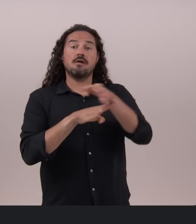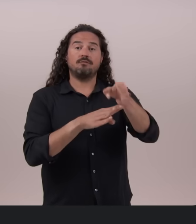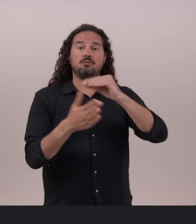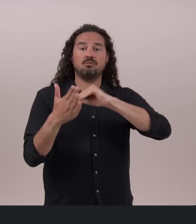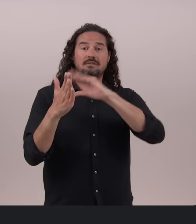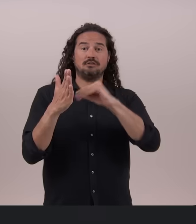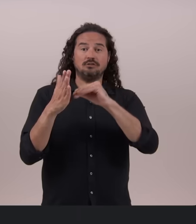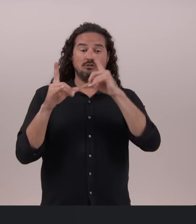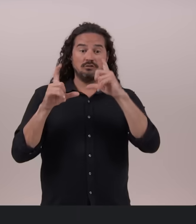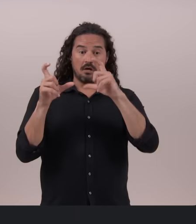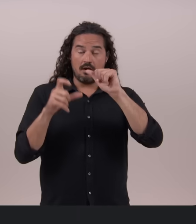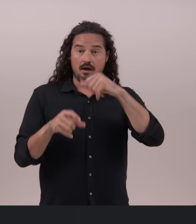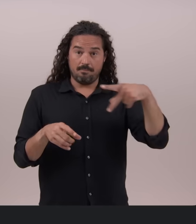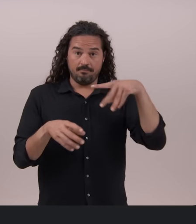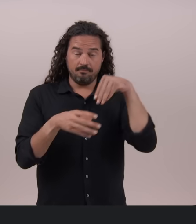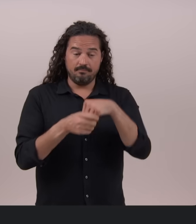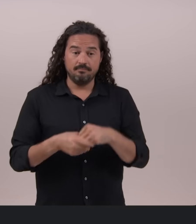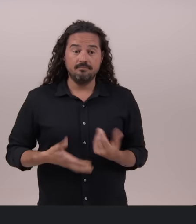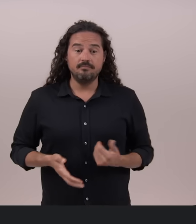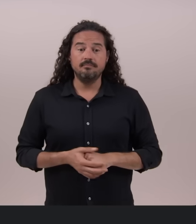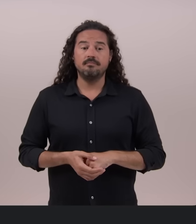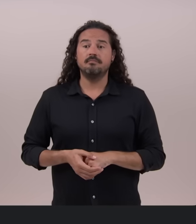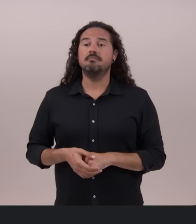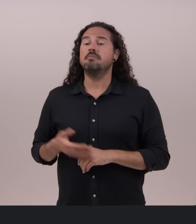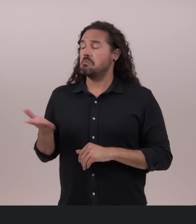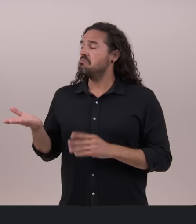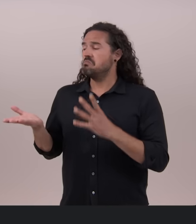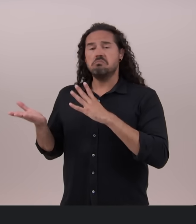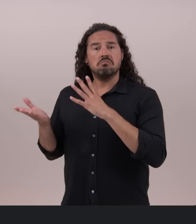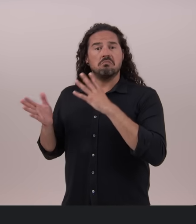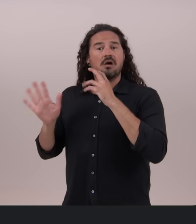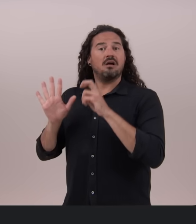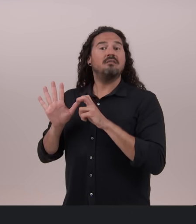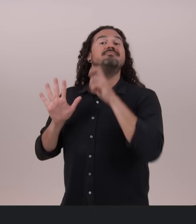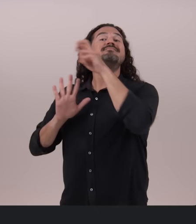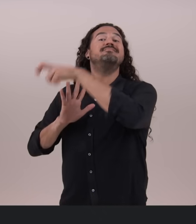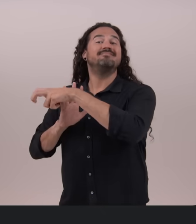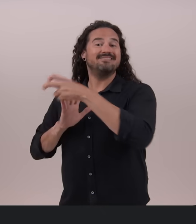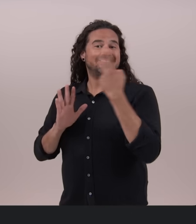So switching to an earlier result,